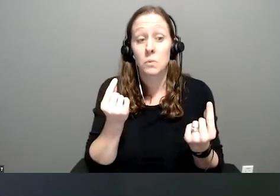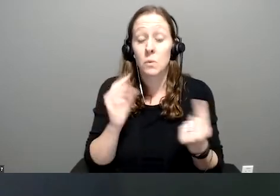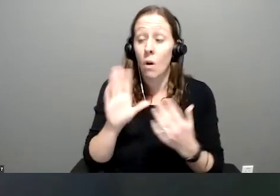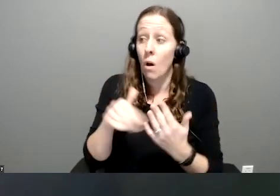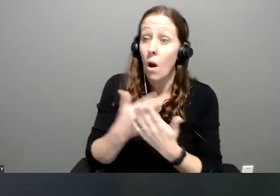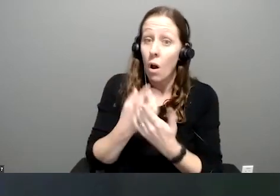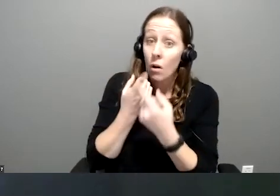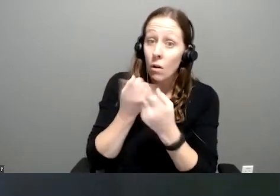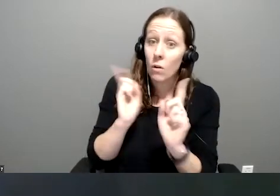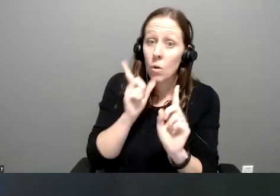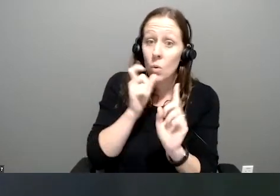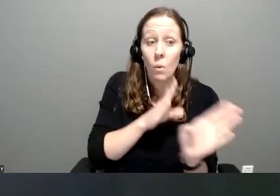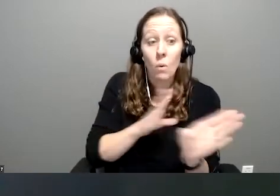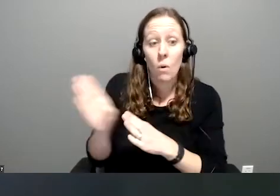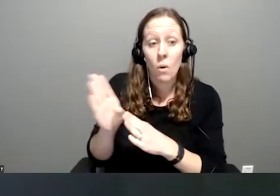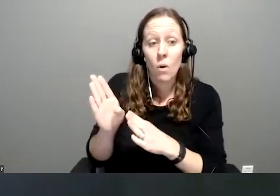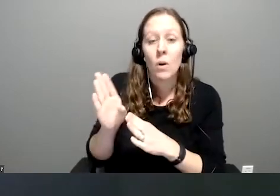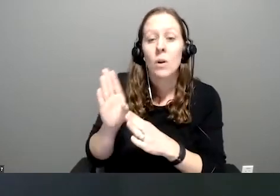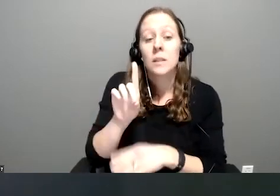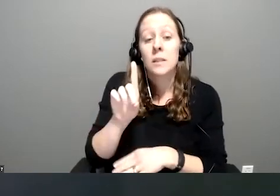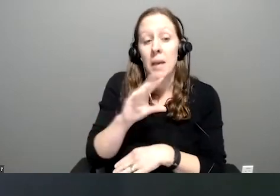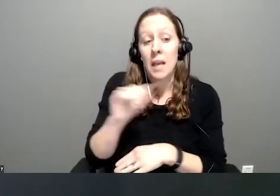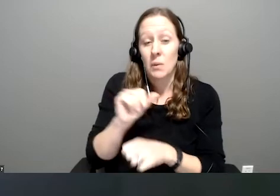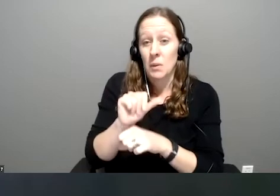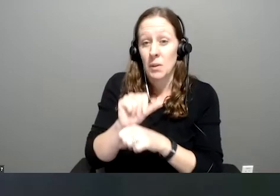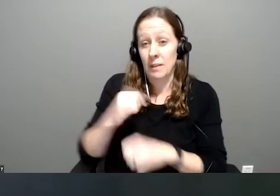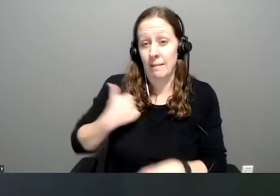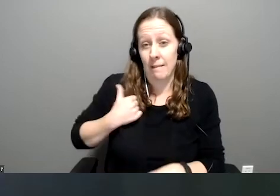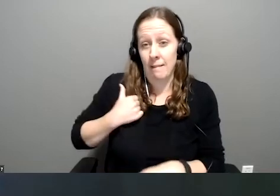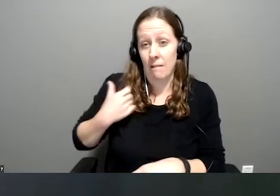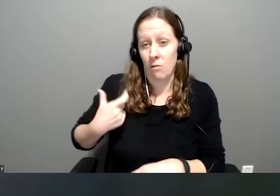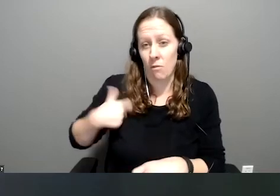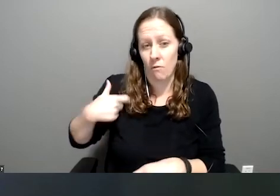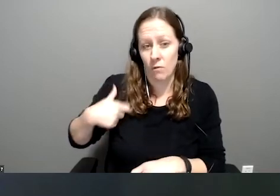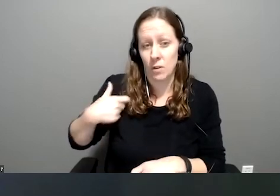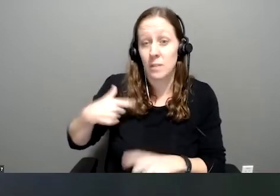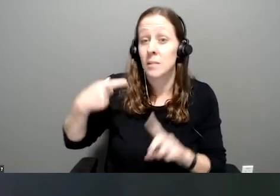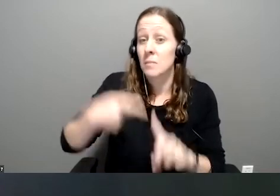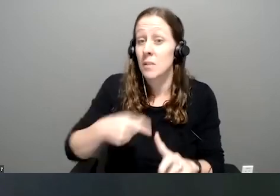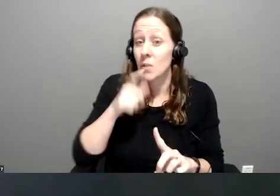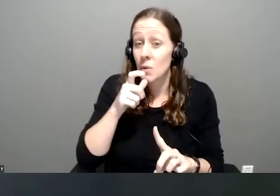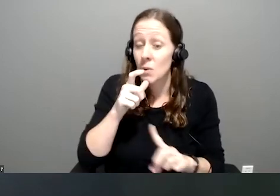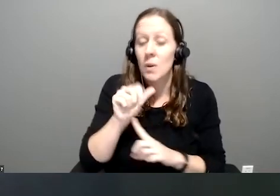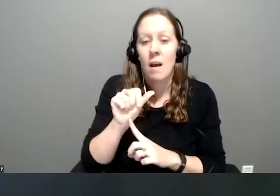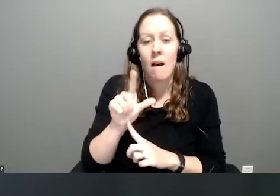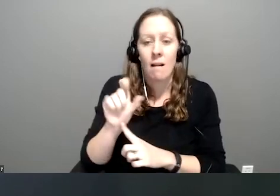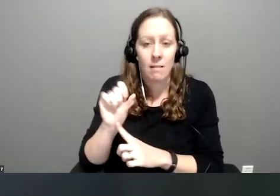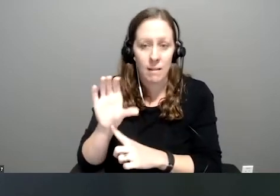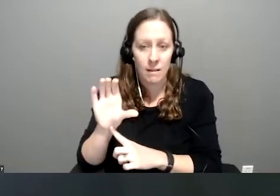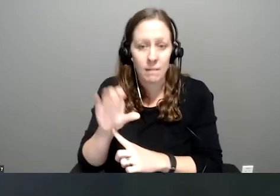of the Disability and Work Canada Conference, especially Alec and Kathy, and all the others